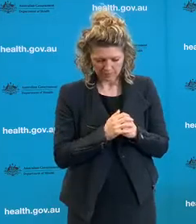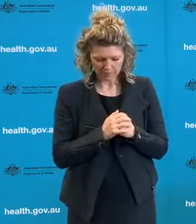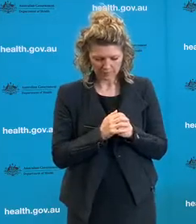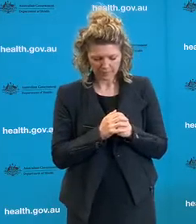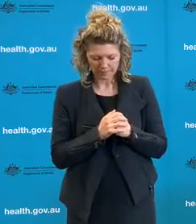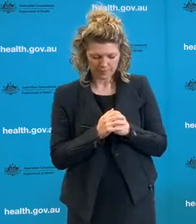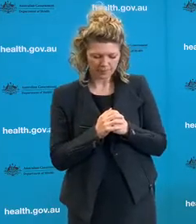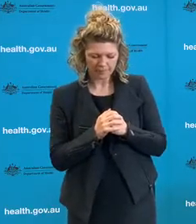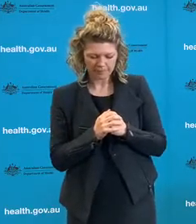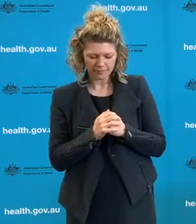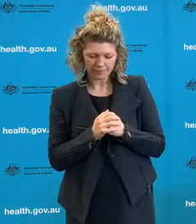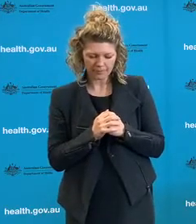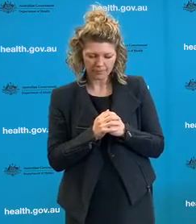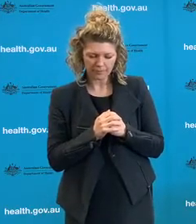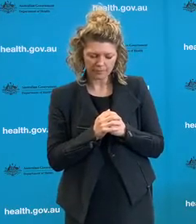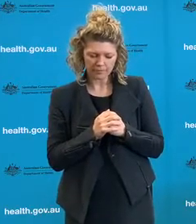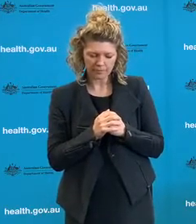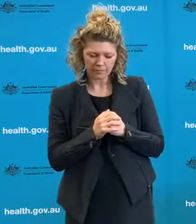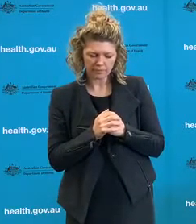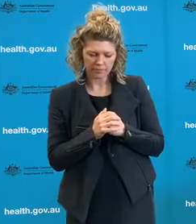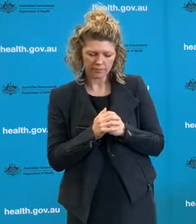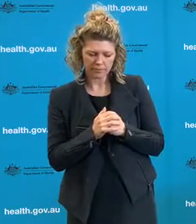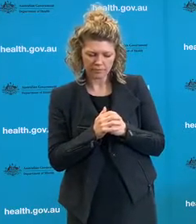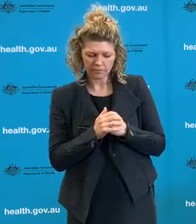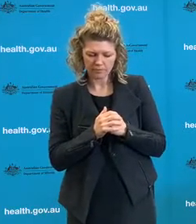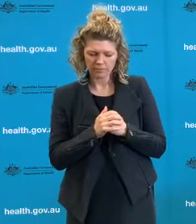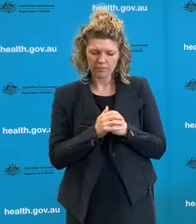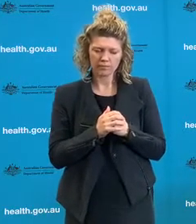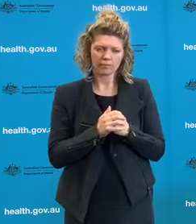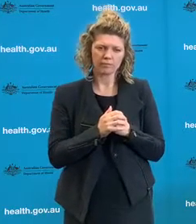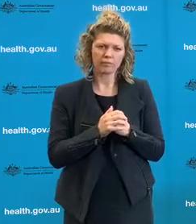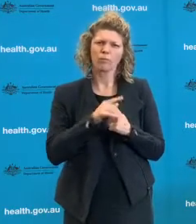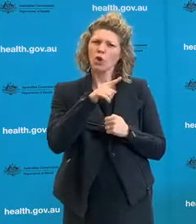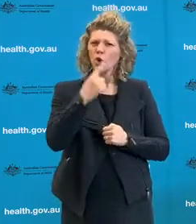and say, do you believe any definition should be used to determine